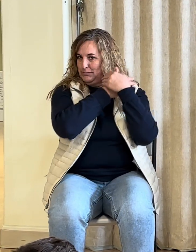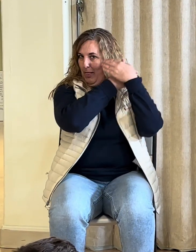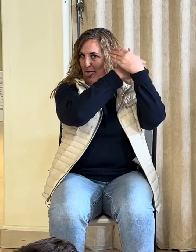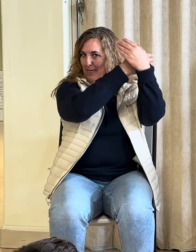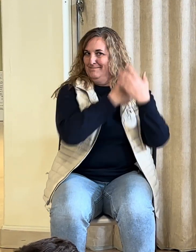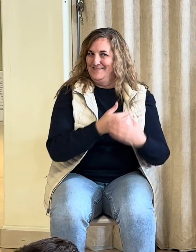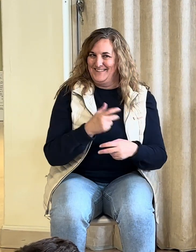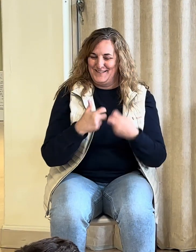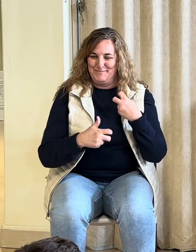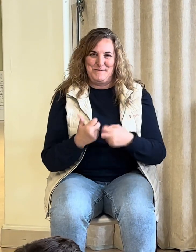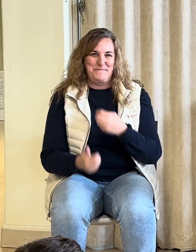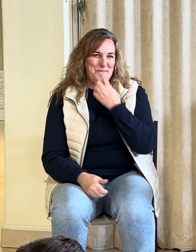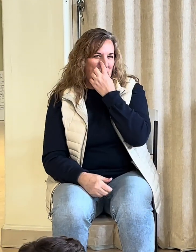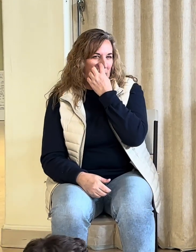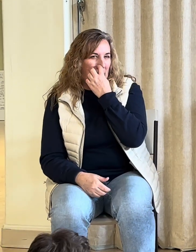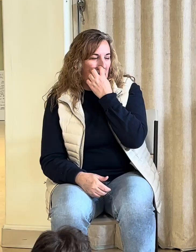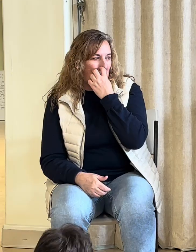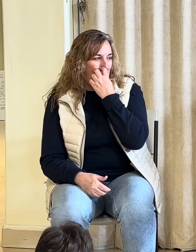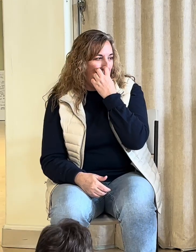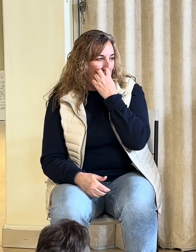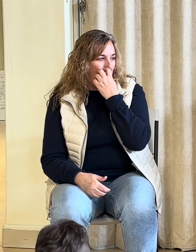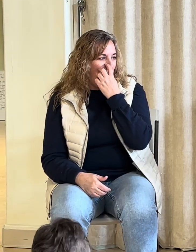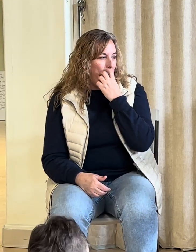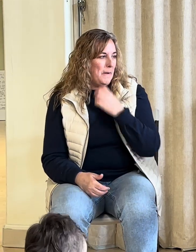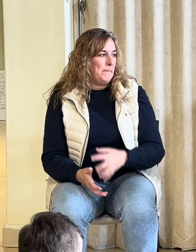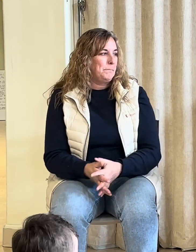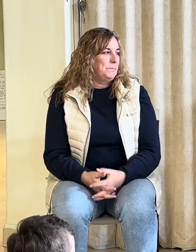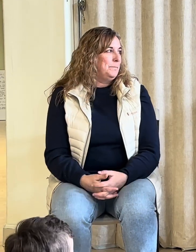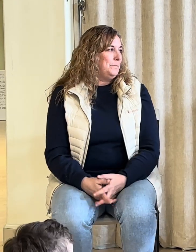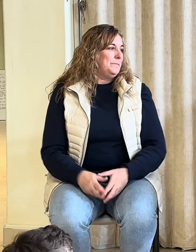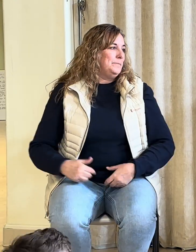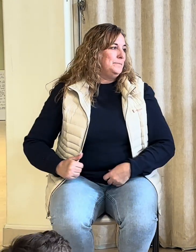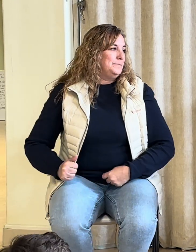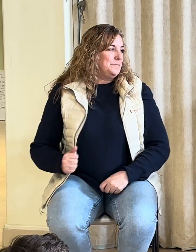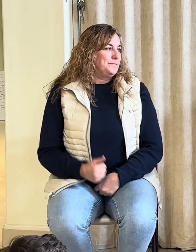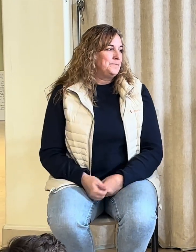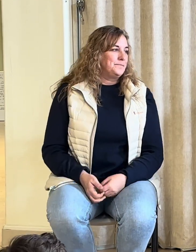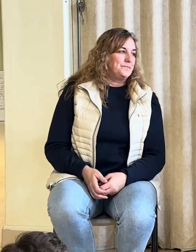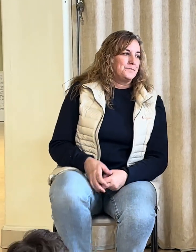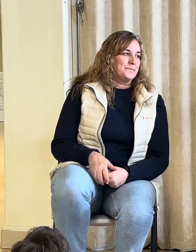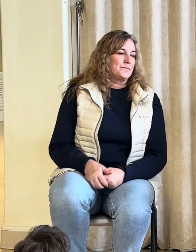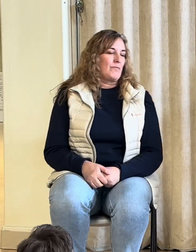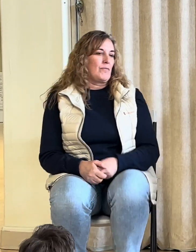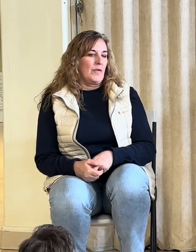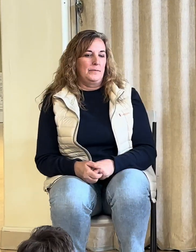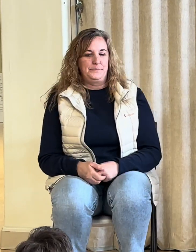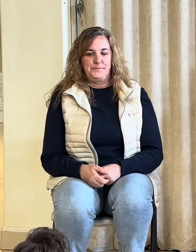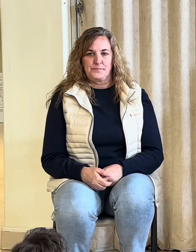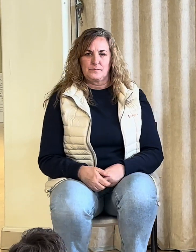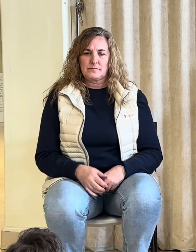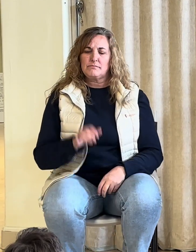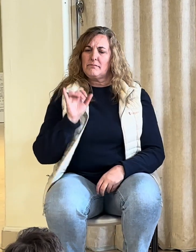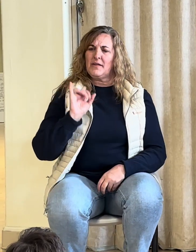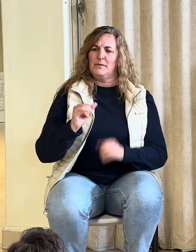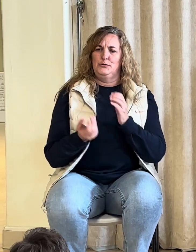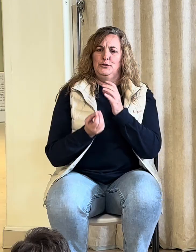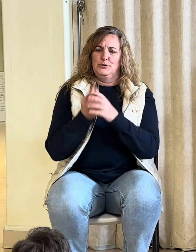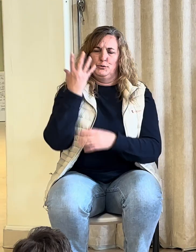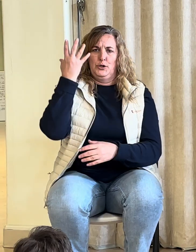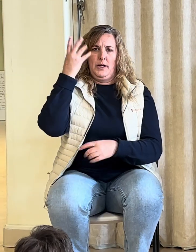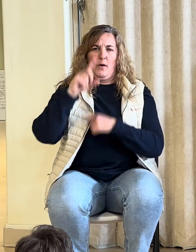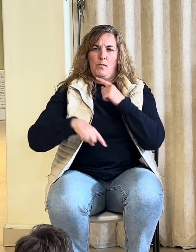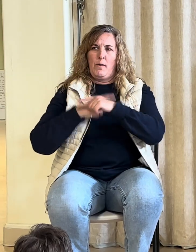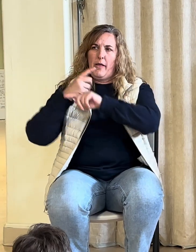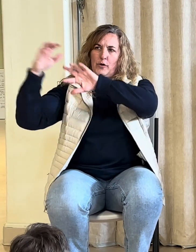problem. That was the spring when the rain seemed